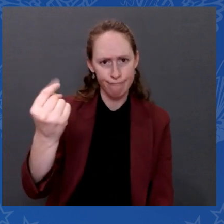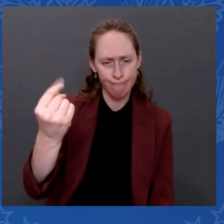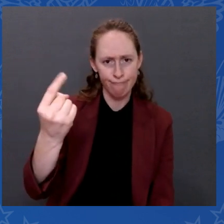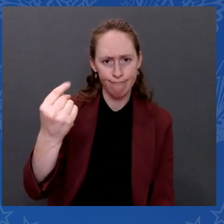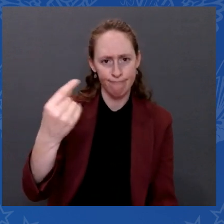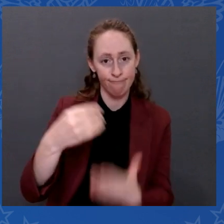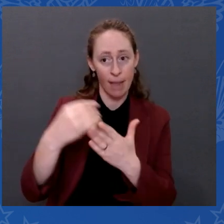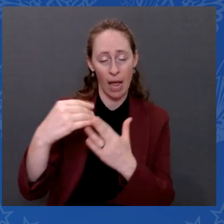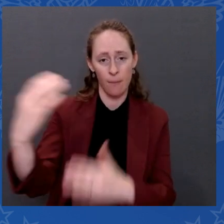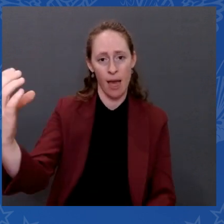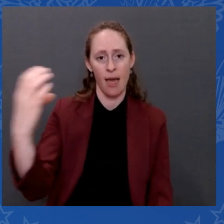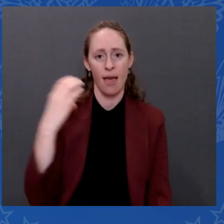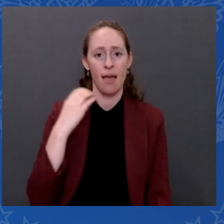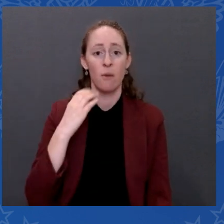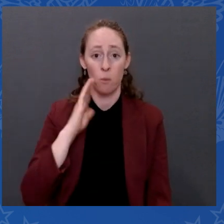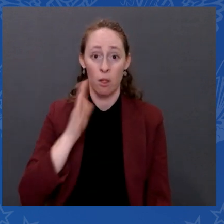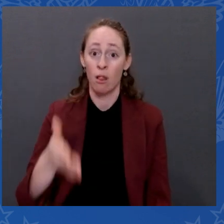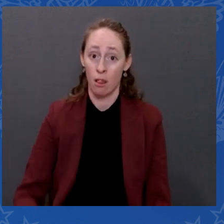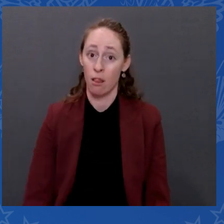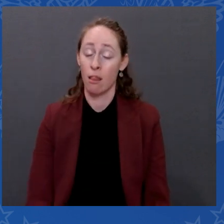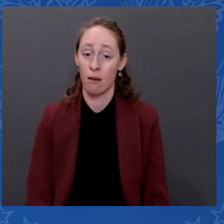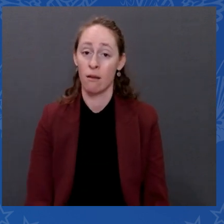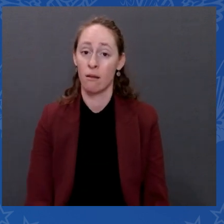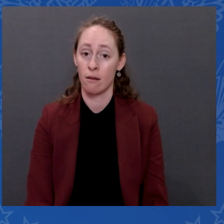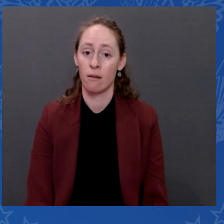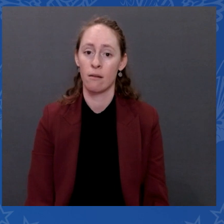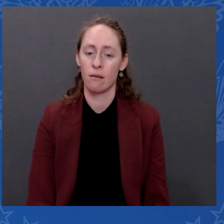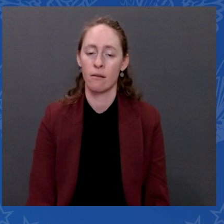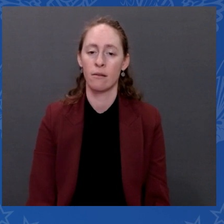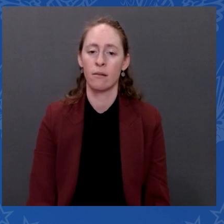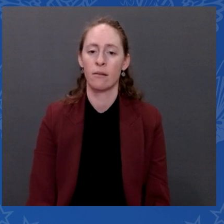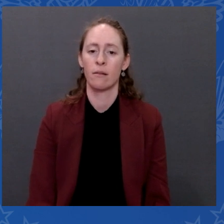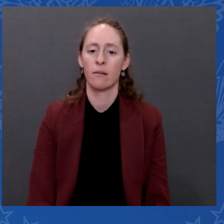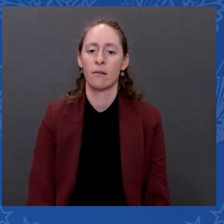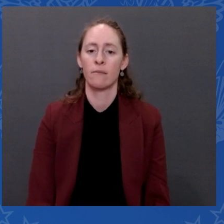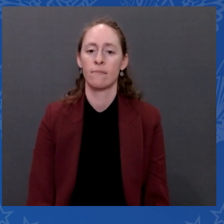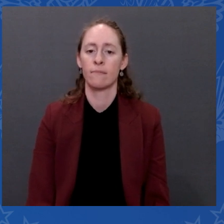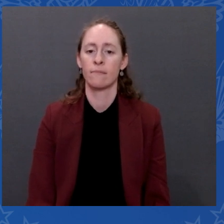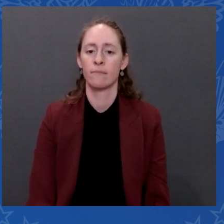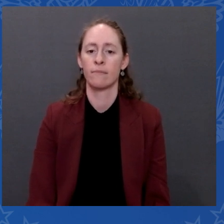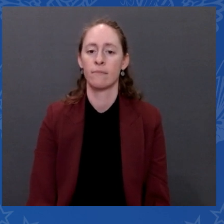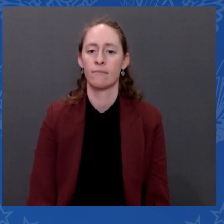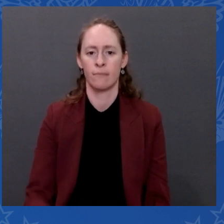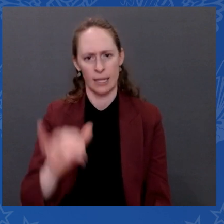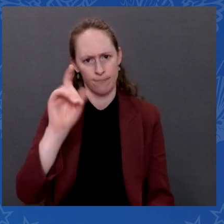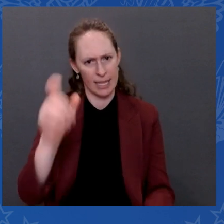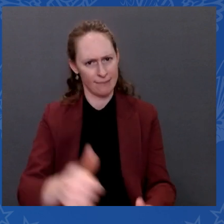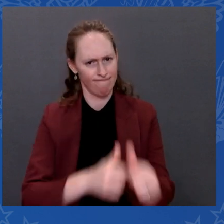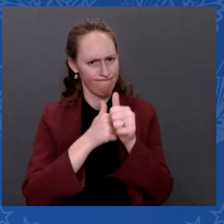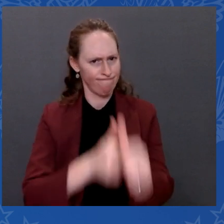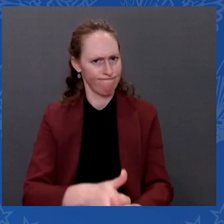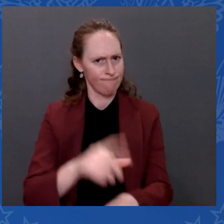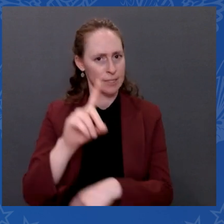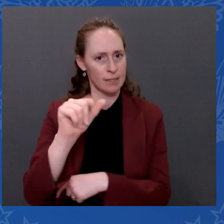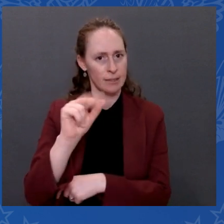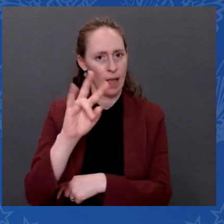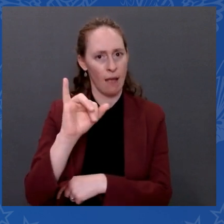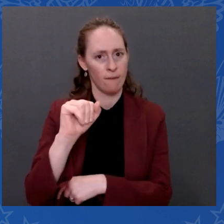which will ensure that tens of thousands of new construction jobs are good-paying union jobs and the facility is the best built in the world.